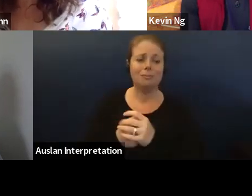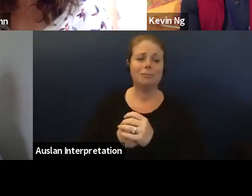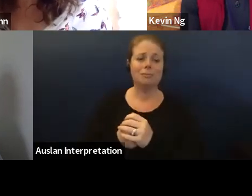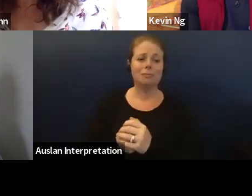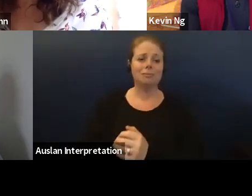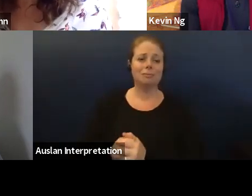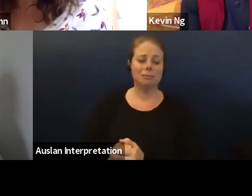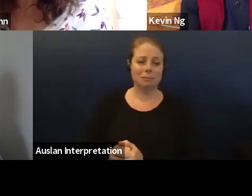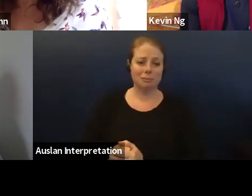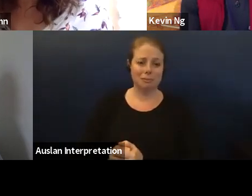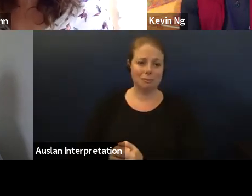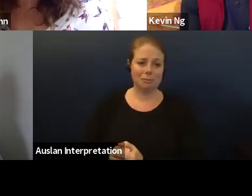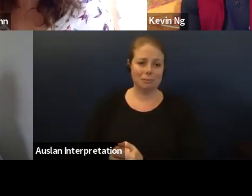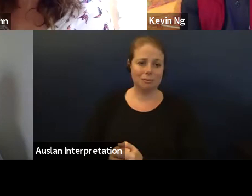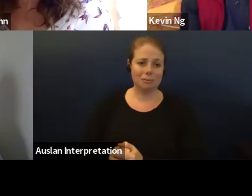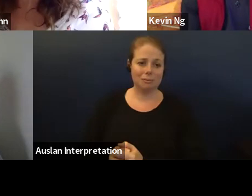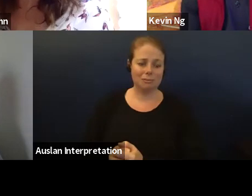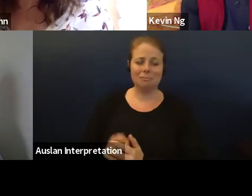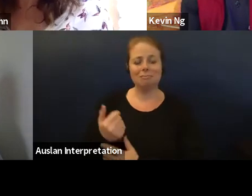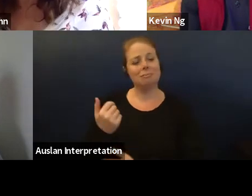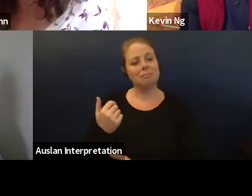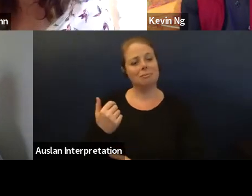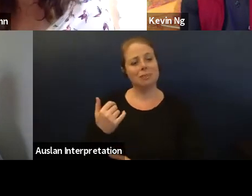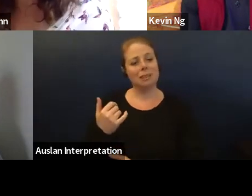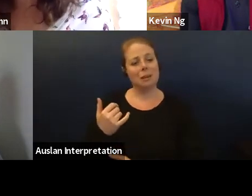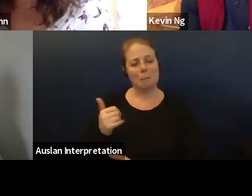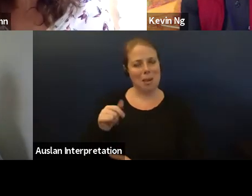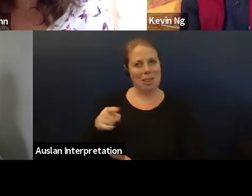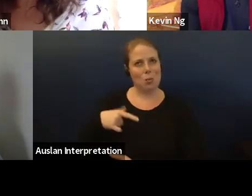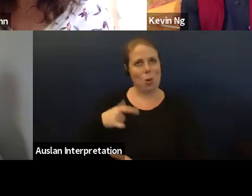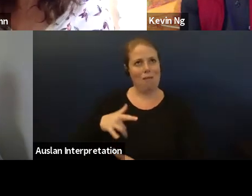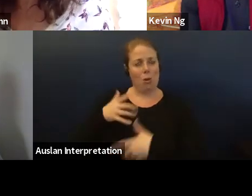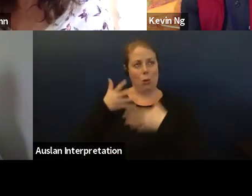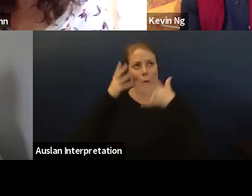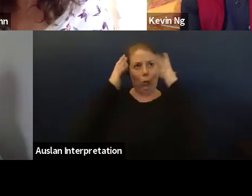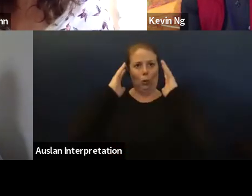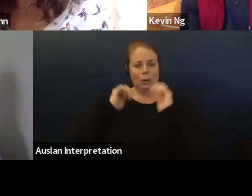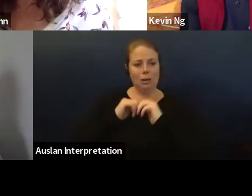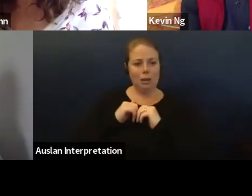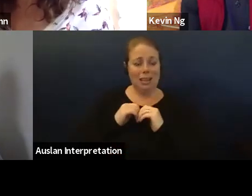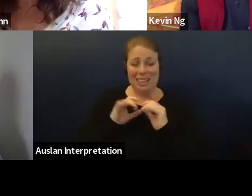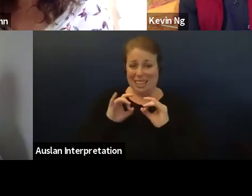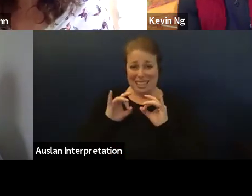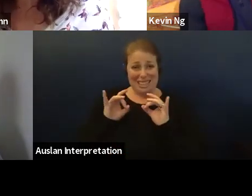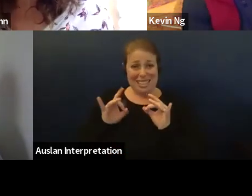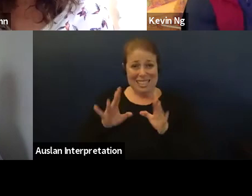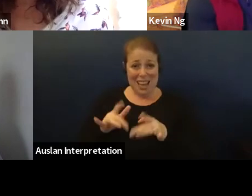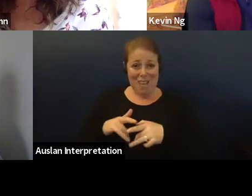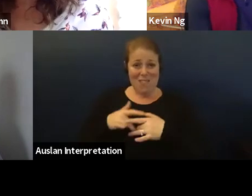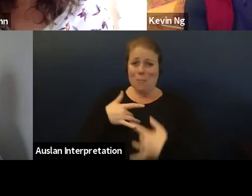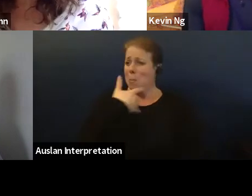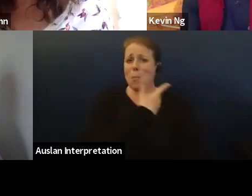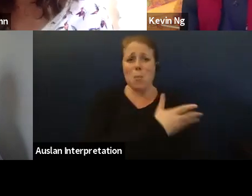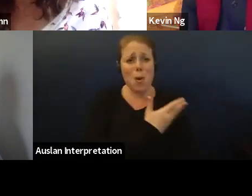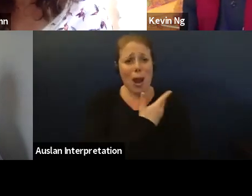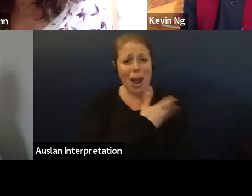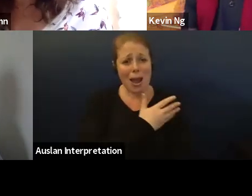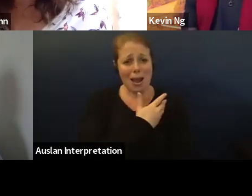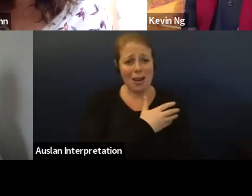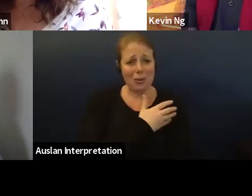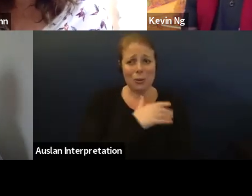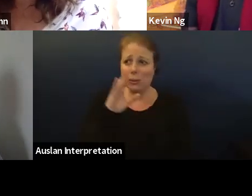maybe where that overwhelm came. I remember initially being so proud to hear of achievements